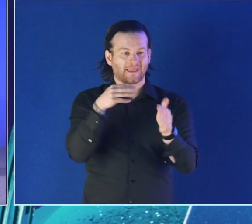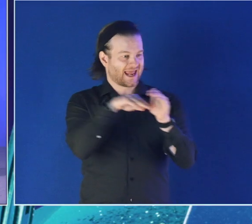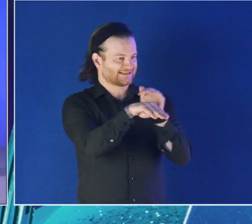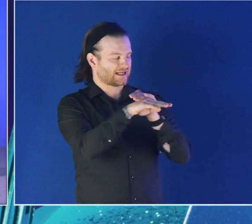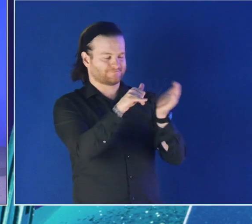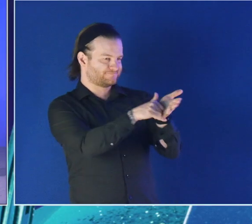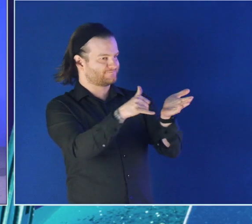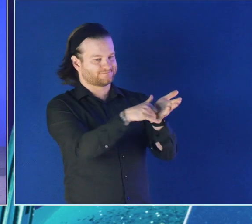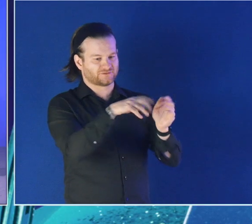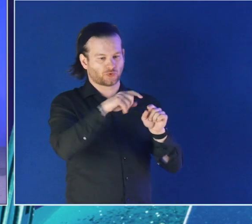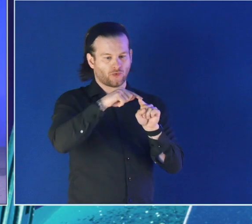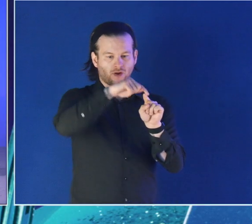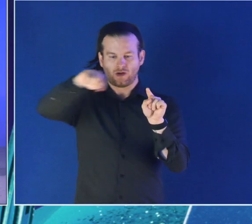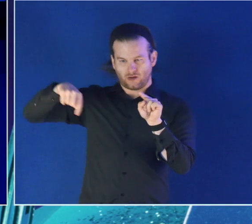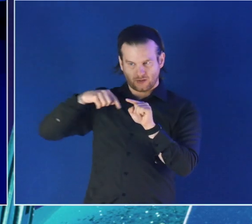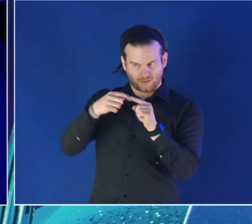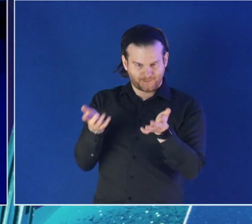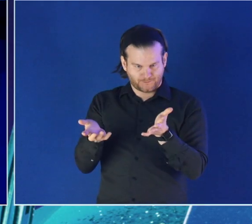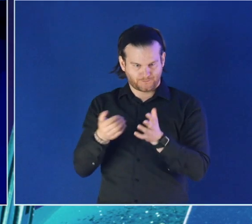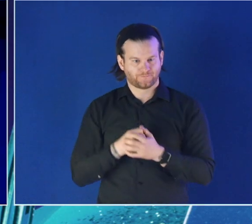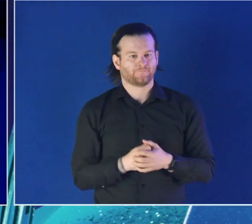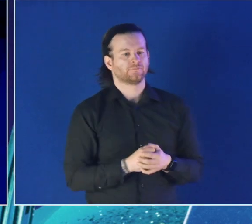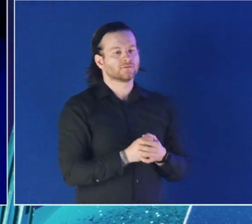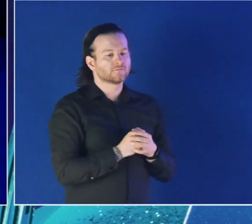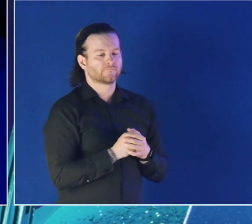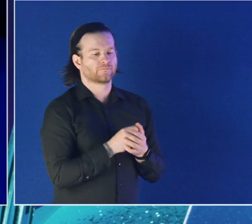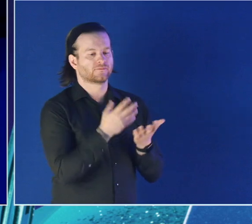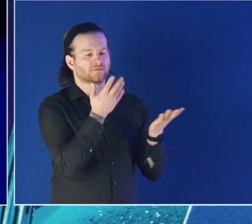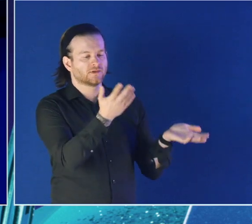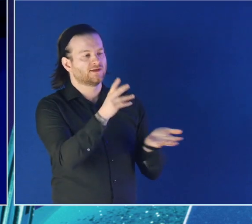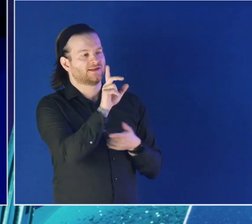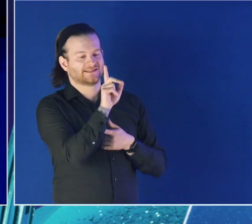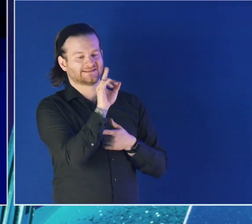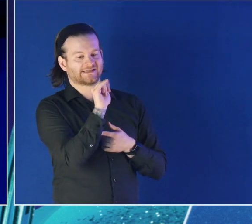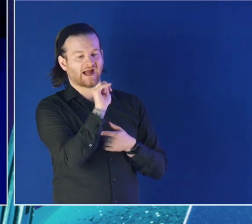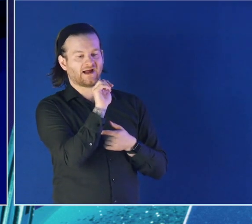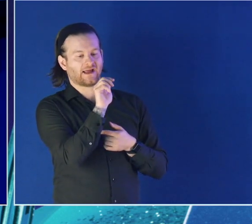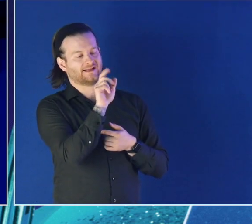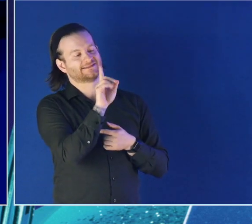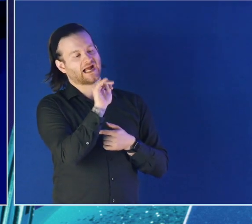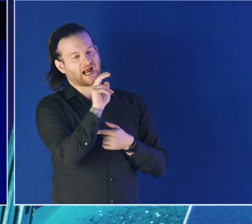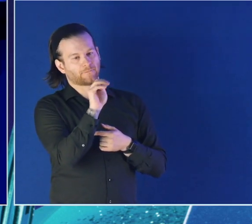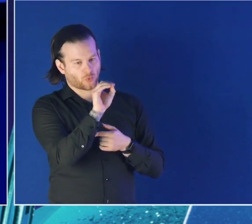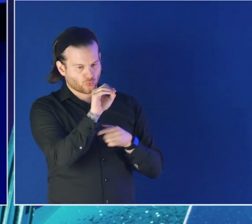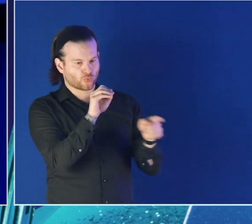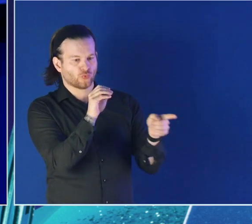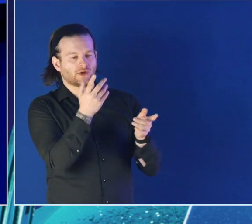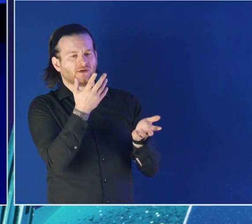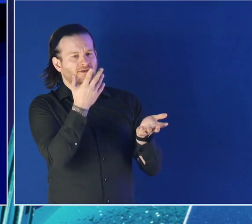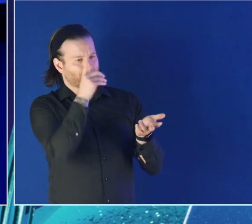one of the big things that we believe is people with communication impairments have the right to do what they once could or never thought possible.